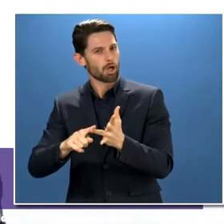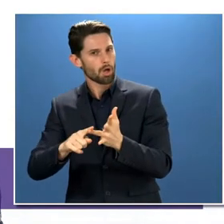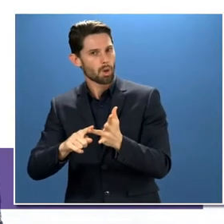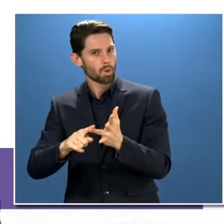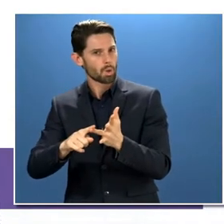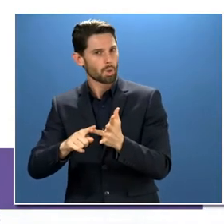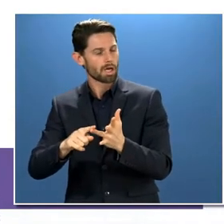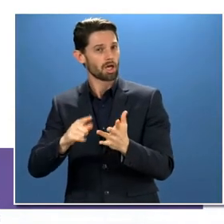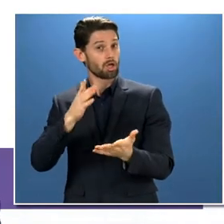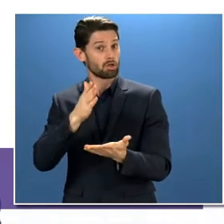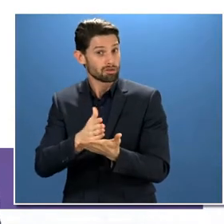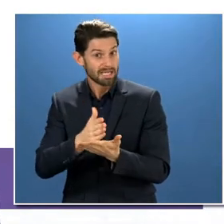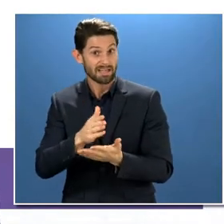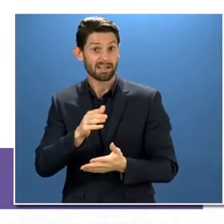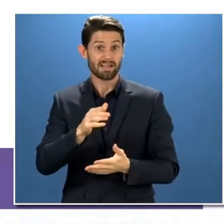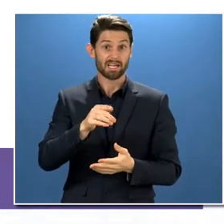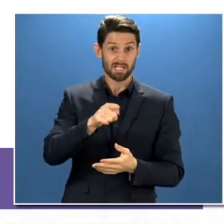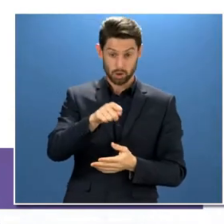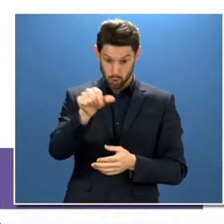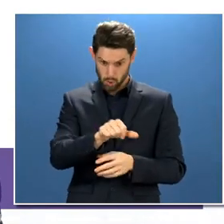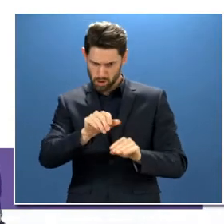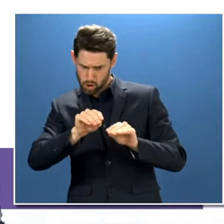That is, in a sense, train them to be better at their jobs.